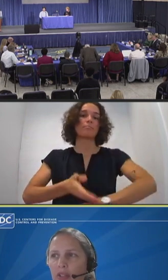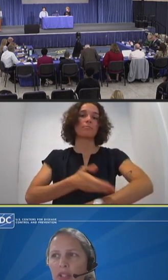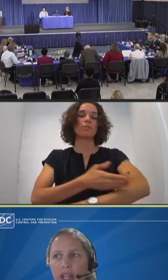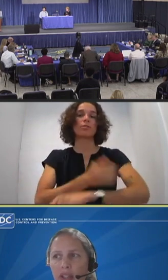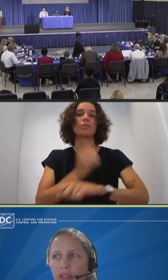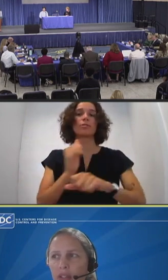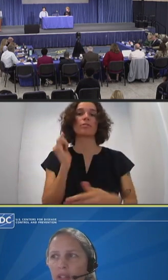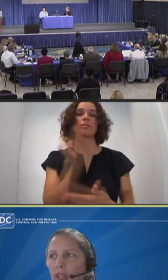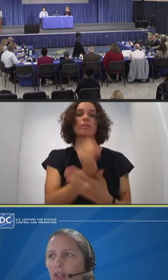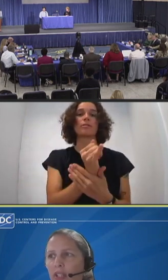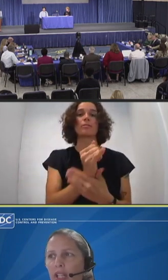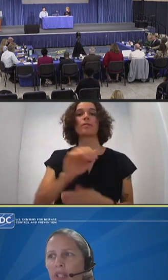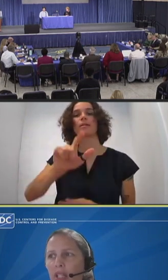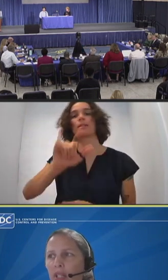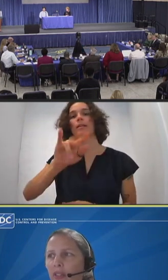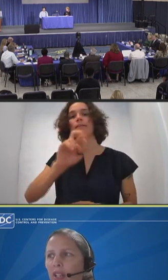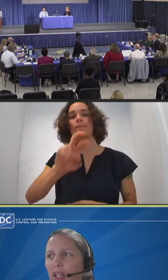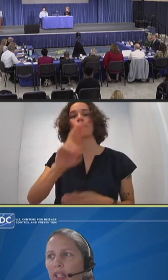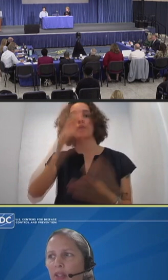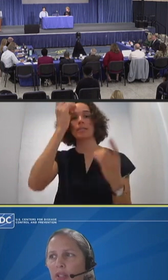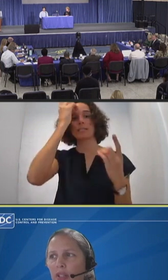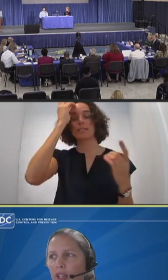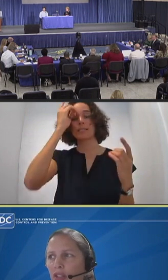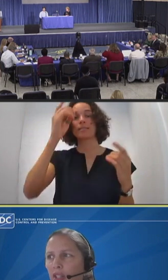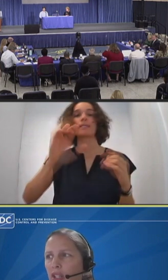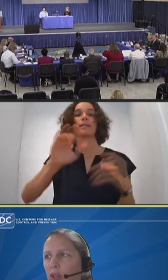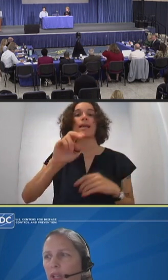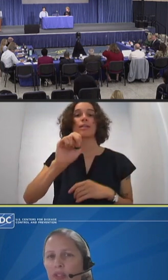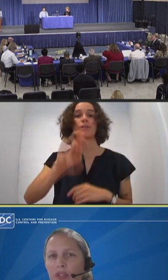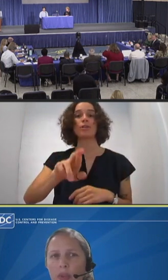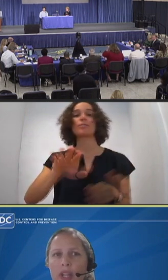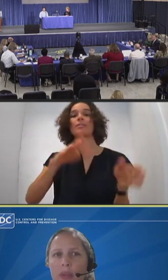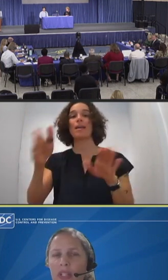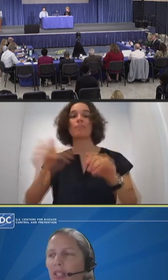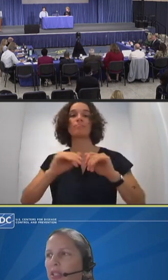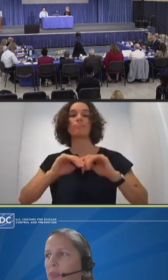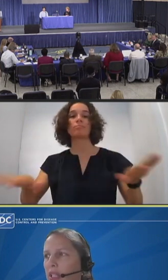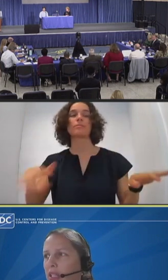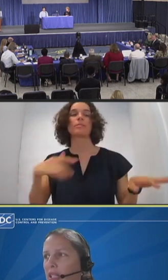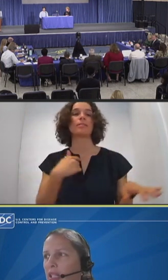and death. There's an epidemic of undiagnosed infection in the U.S. for both Hepatitis B and C,